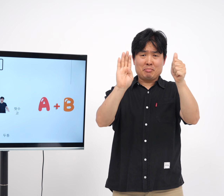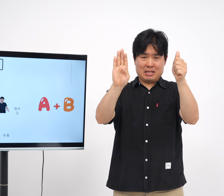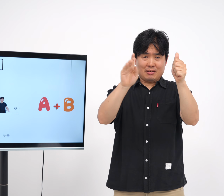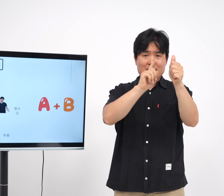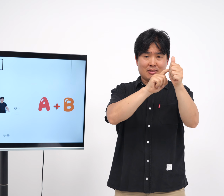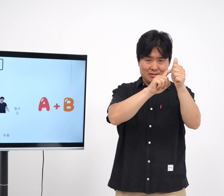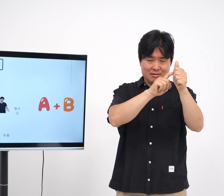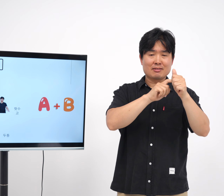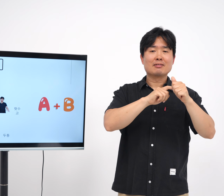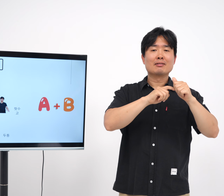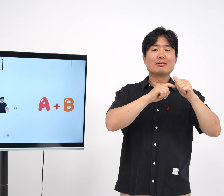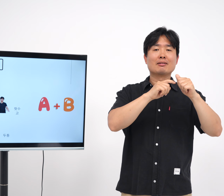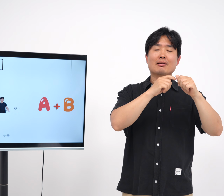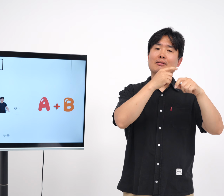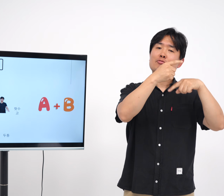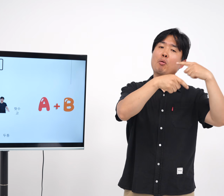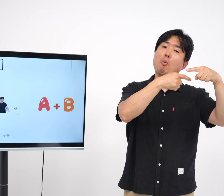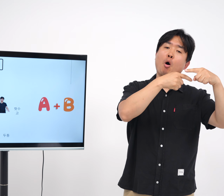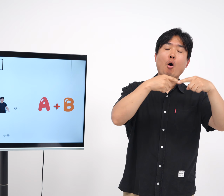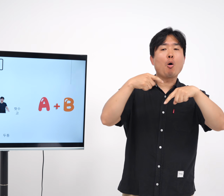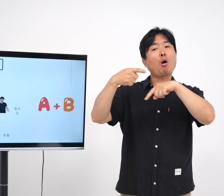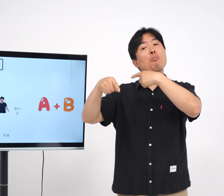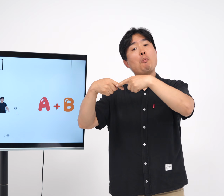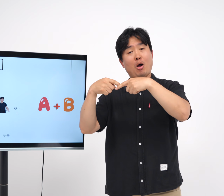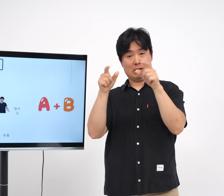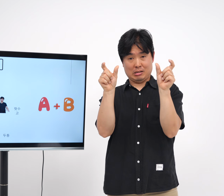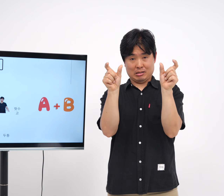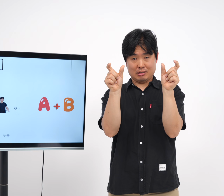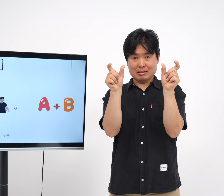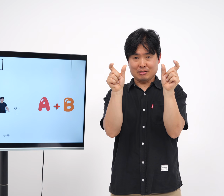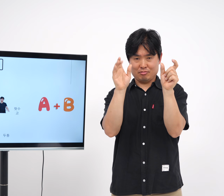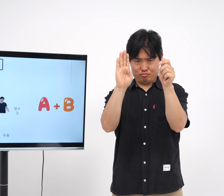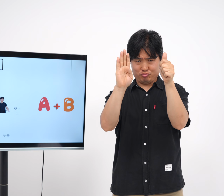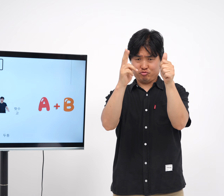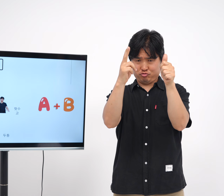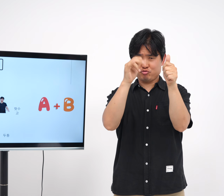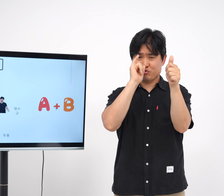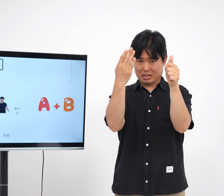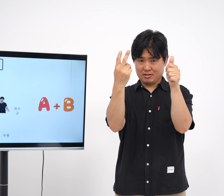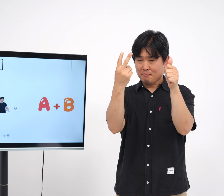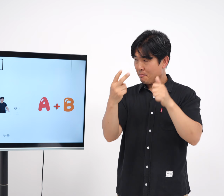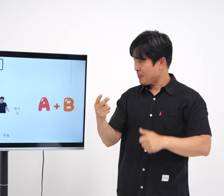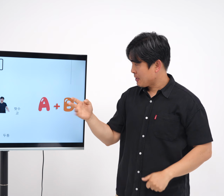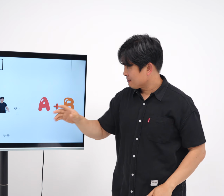there must be two different words.